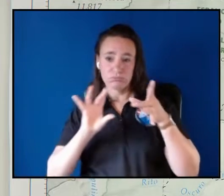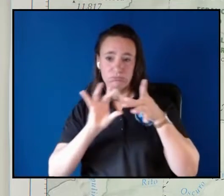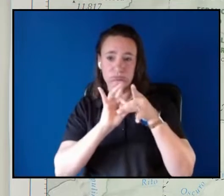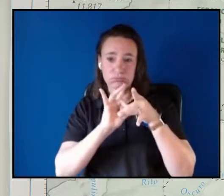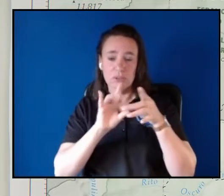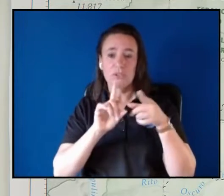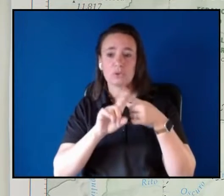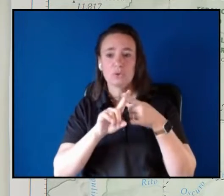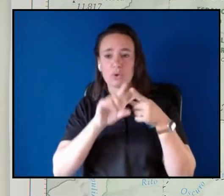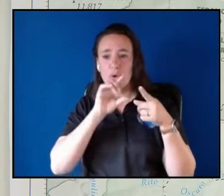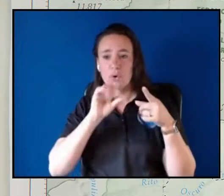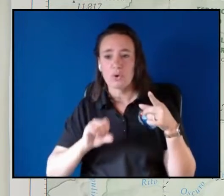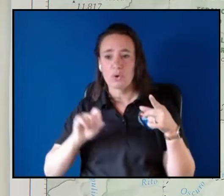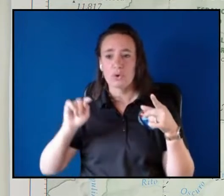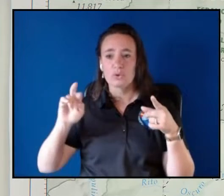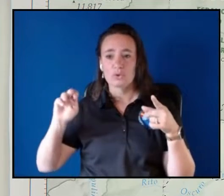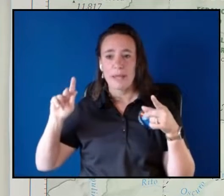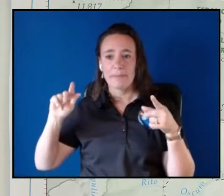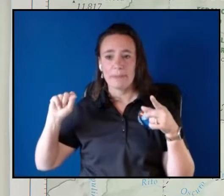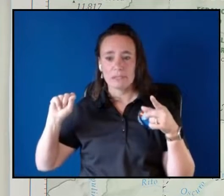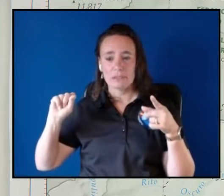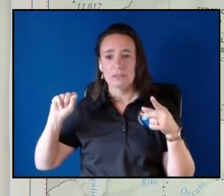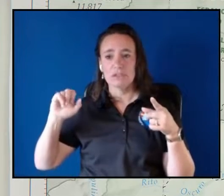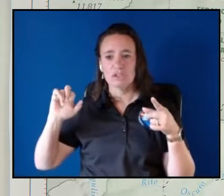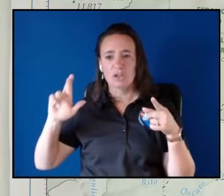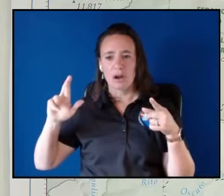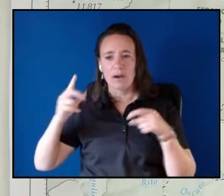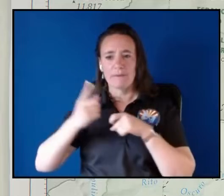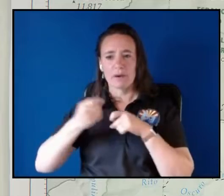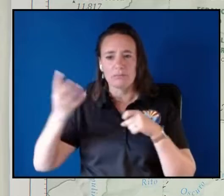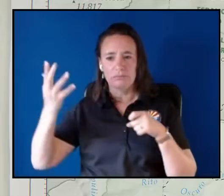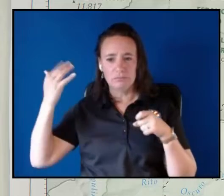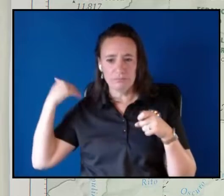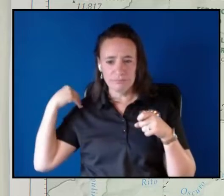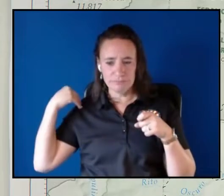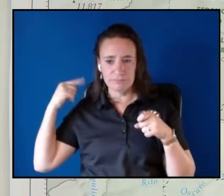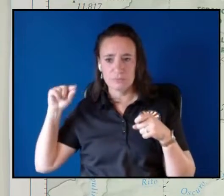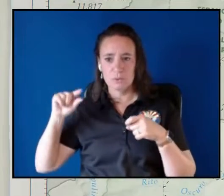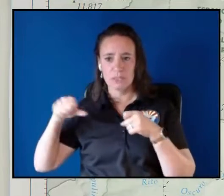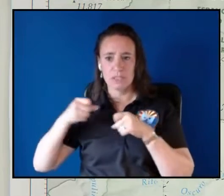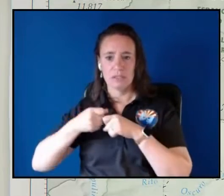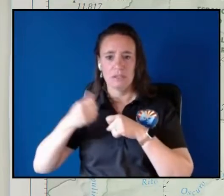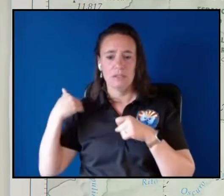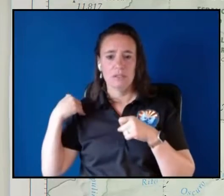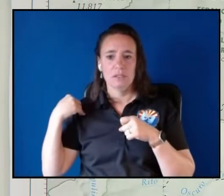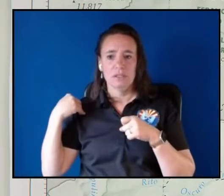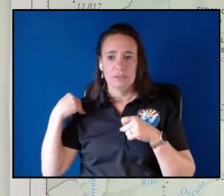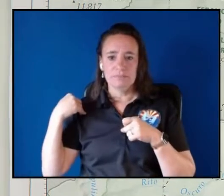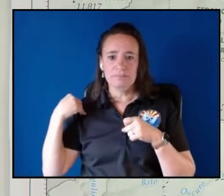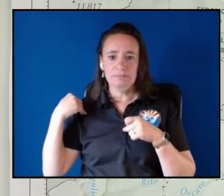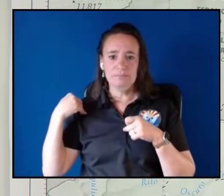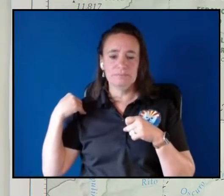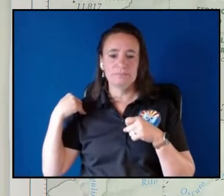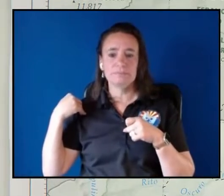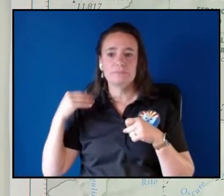Well, more than a few, I guess, 20 years ago. Going to put a Helispot or sling site down there at the